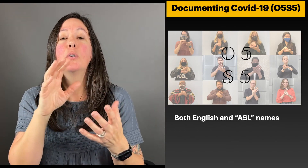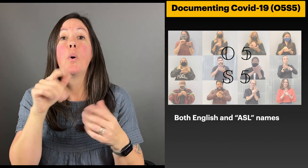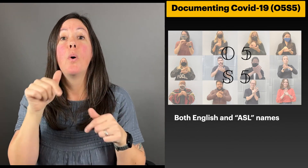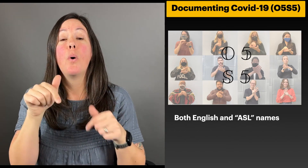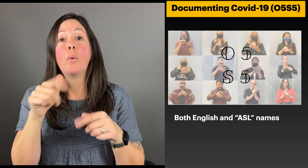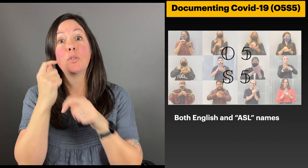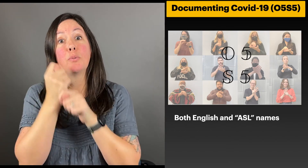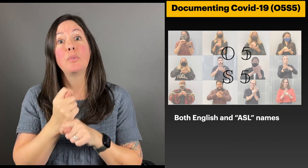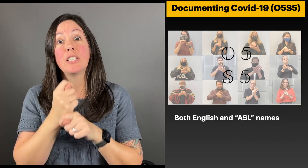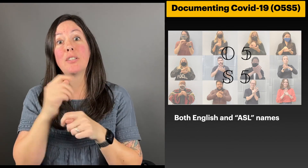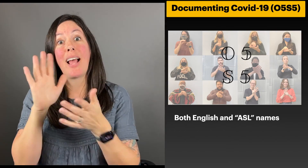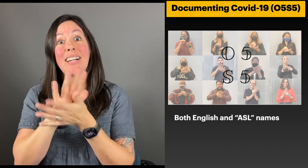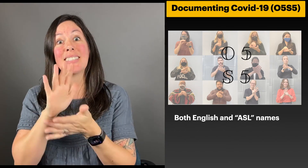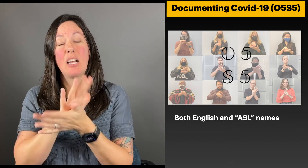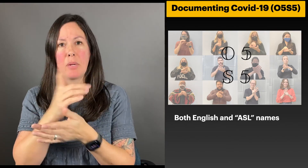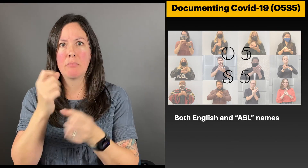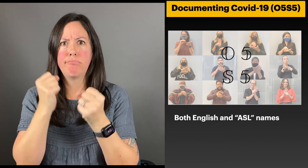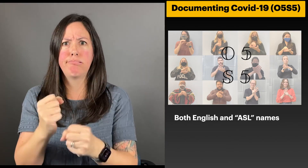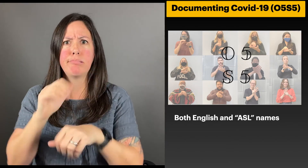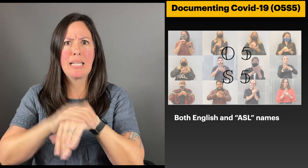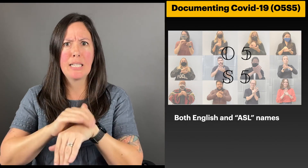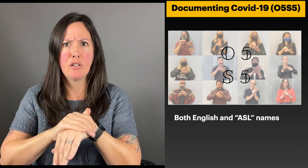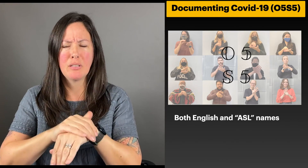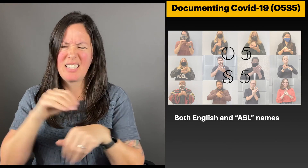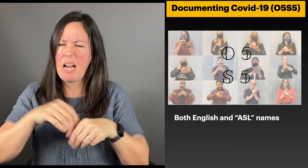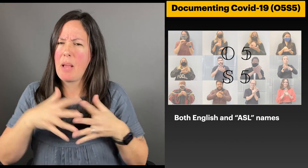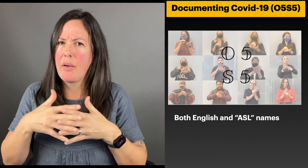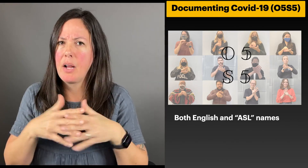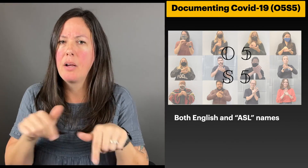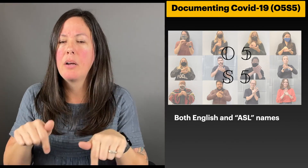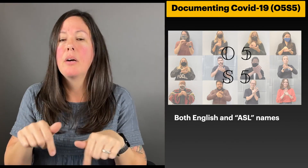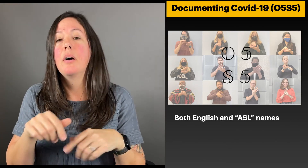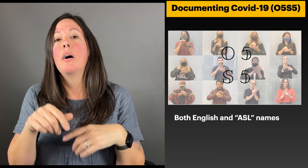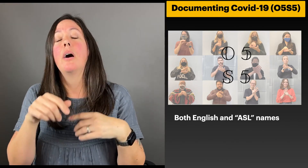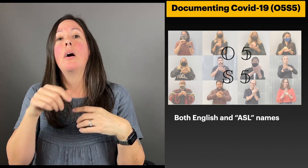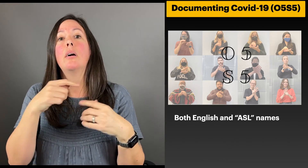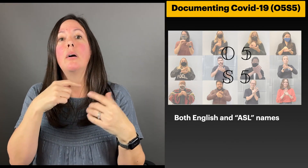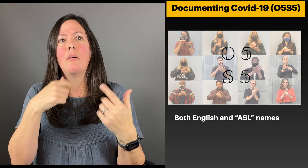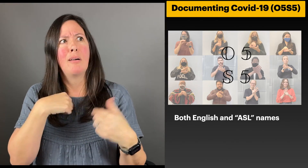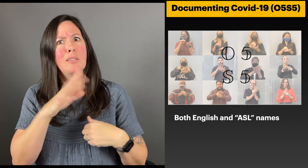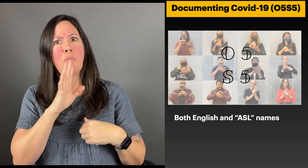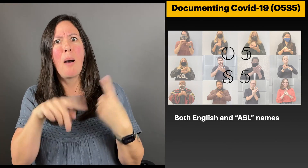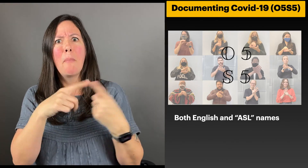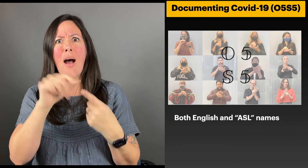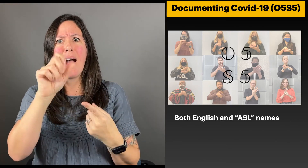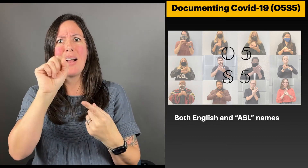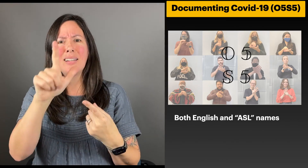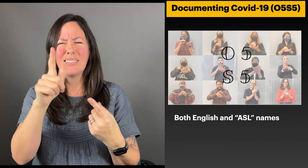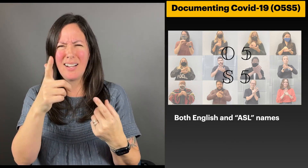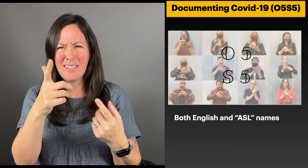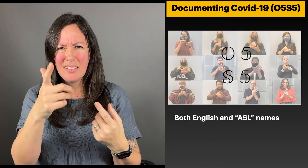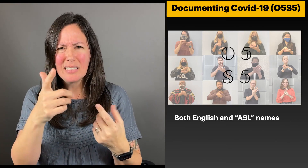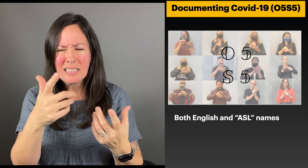control so traditionally in Academia of course we have a high focus on